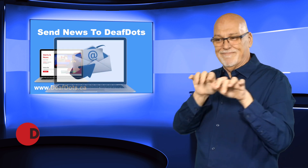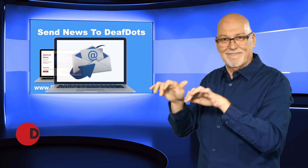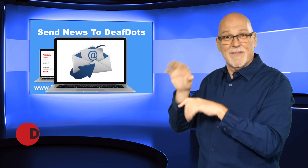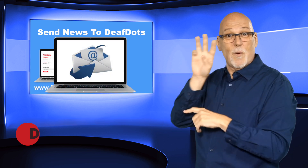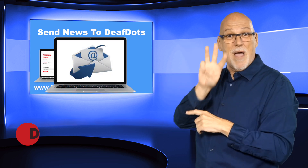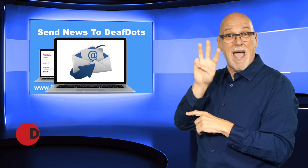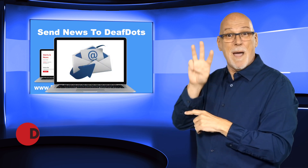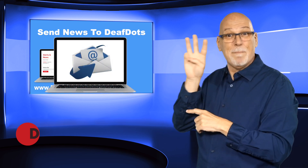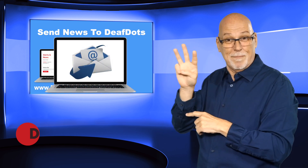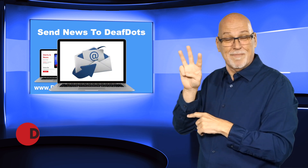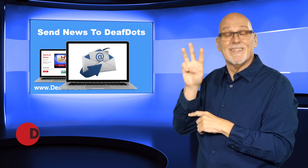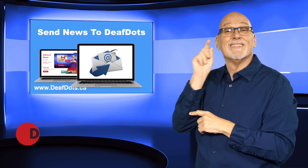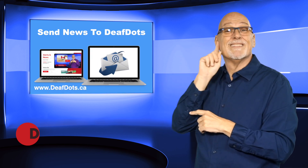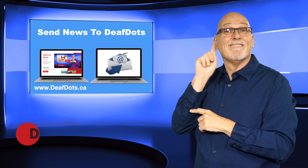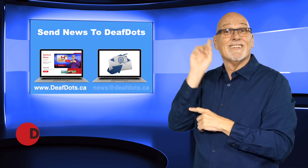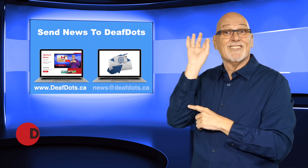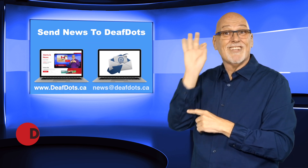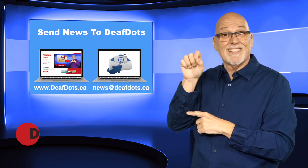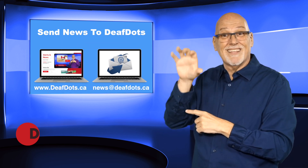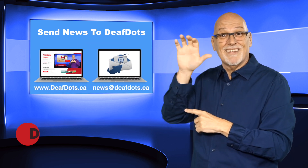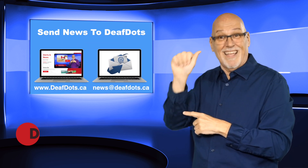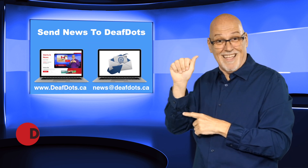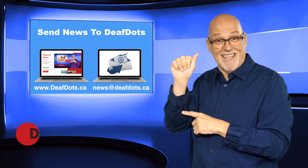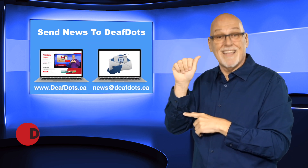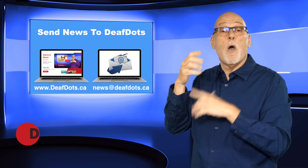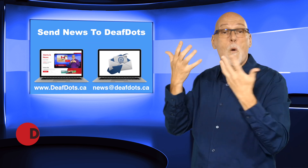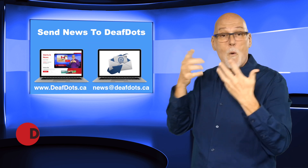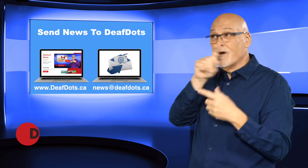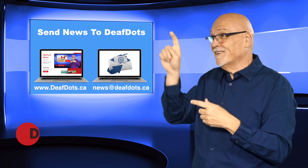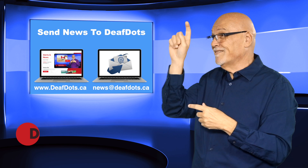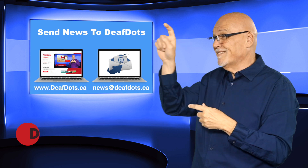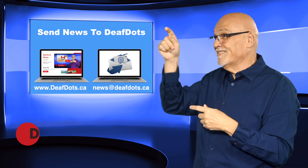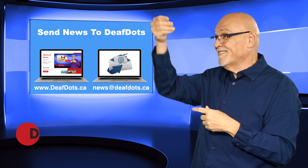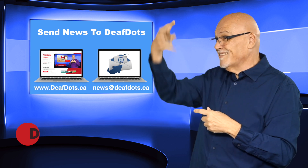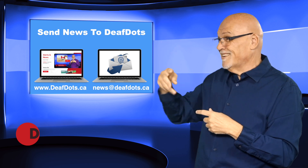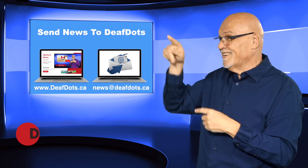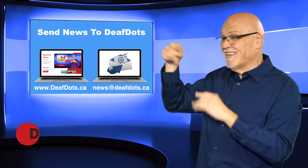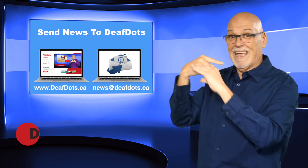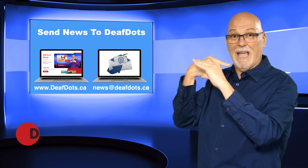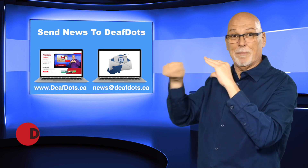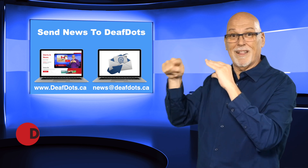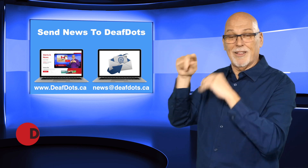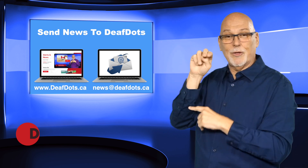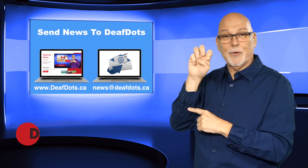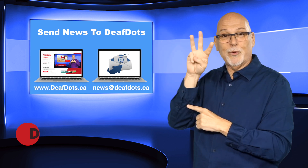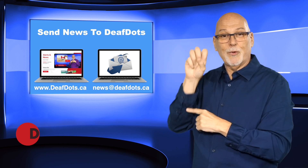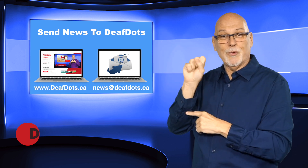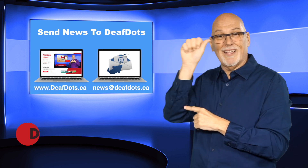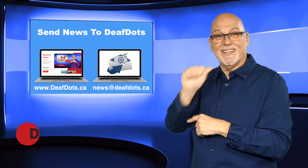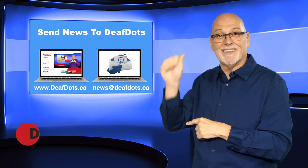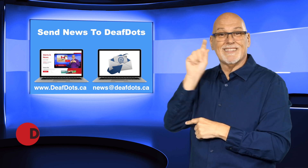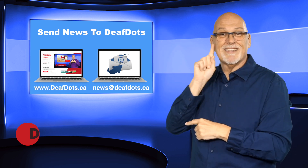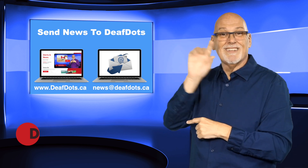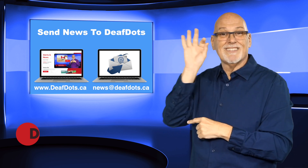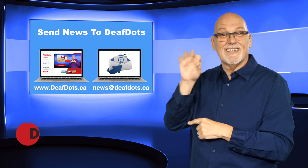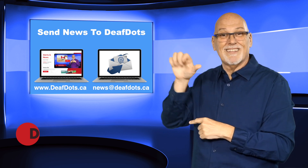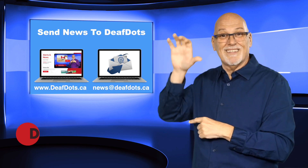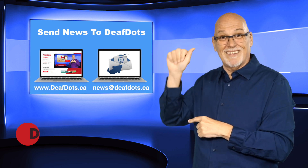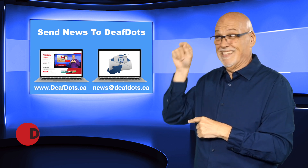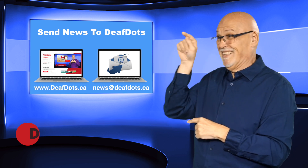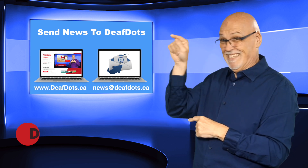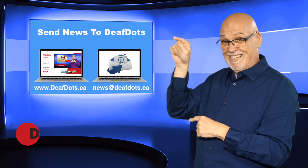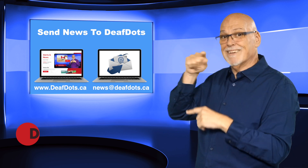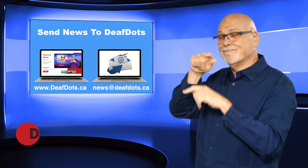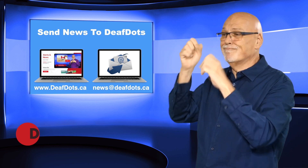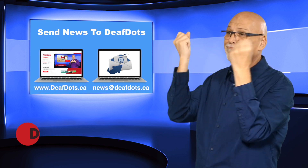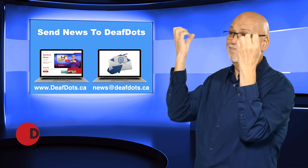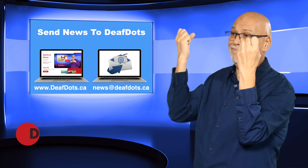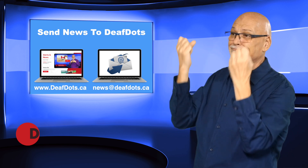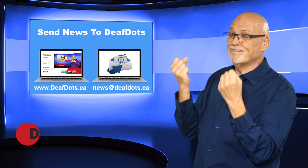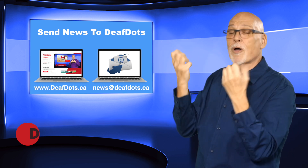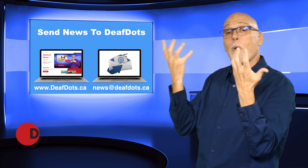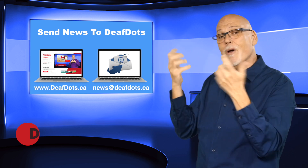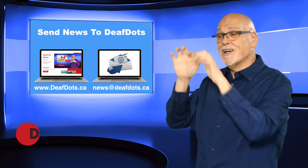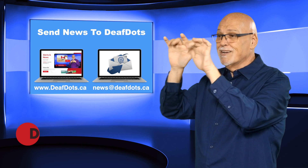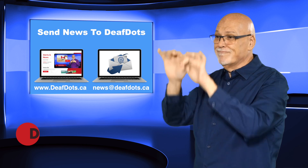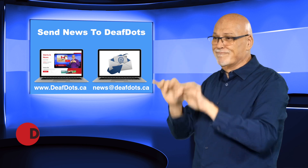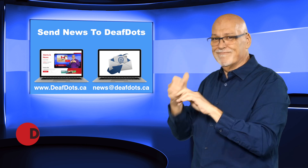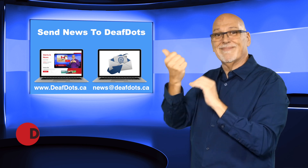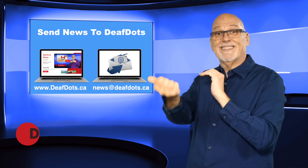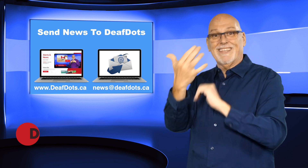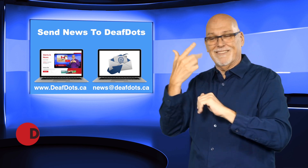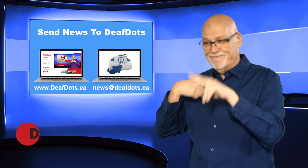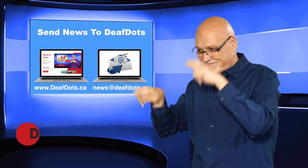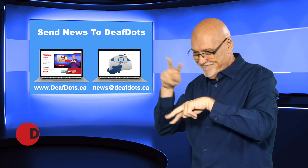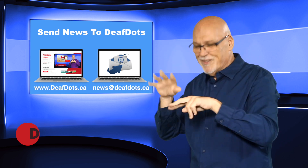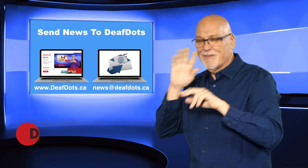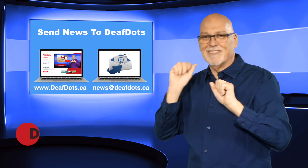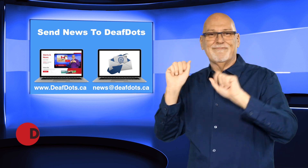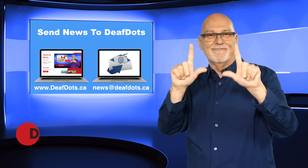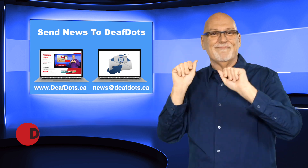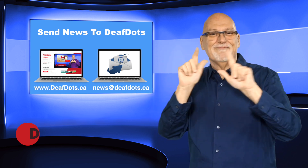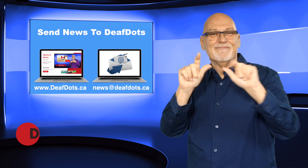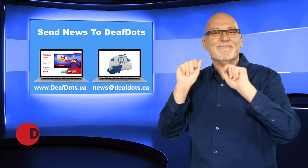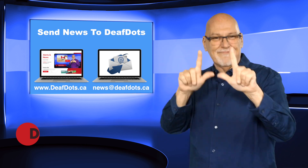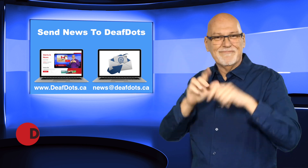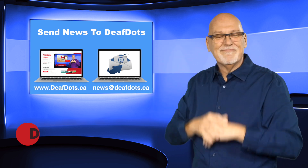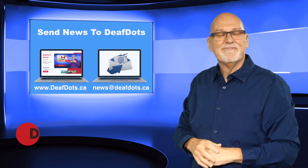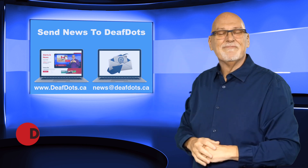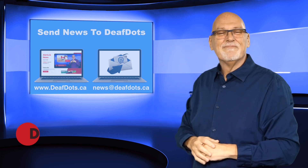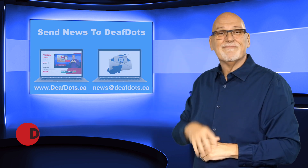through our website www.DeafDots.ca or email to news@deafdots.ca.